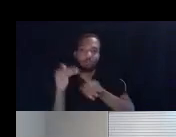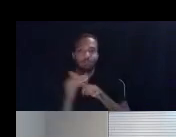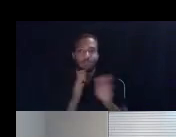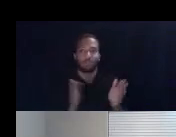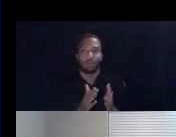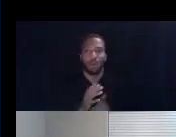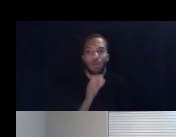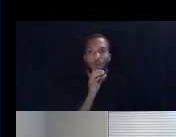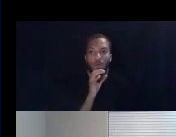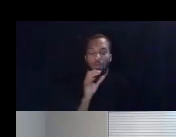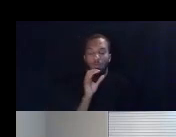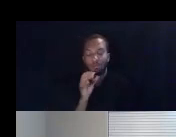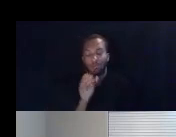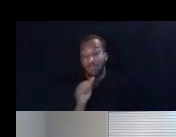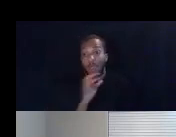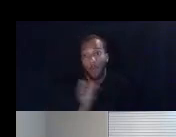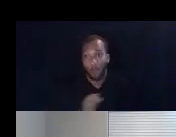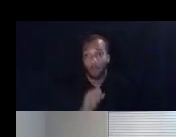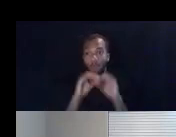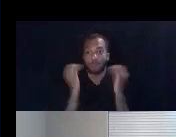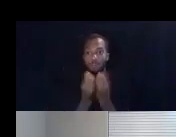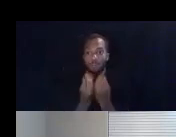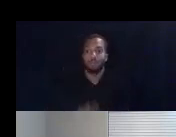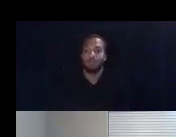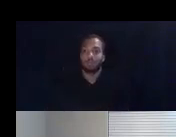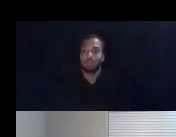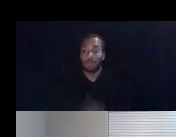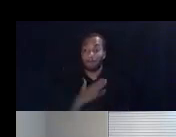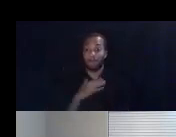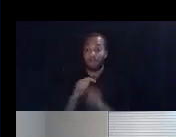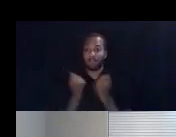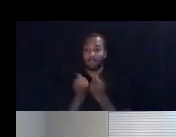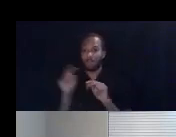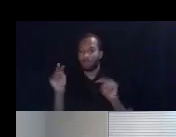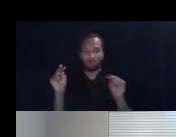for sponsorships, it's given my team a good way to kind of learn about other emerging organizations.